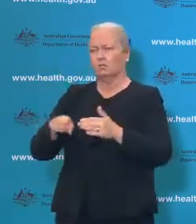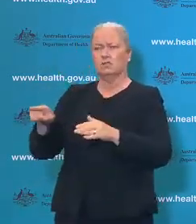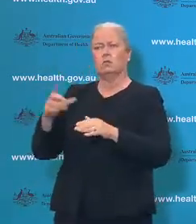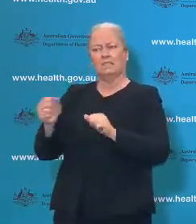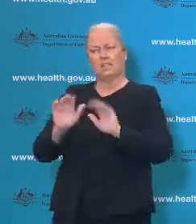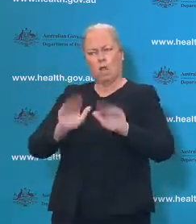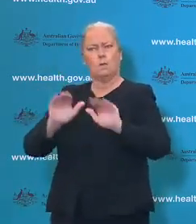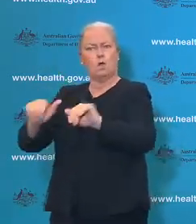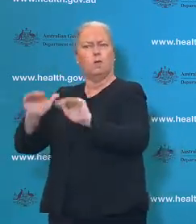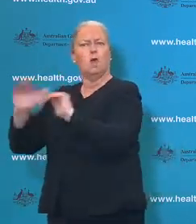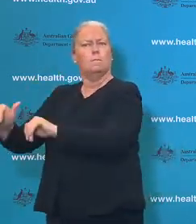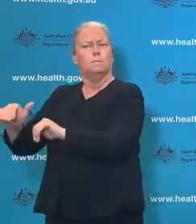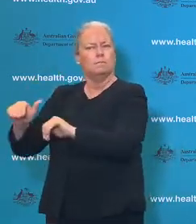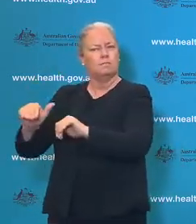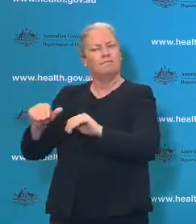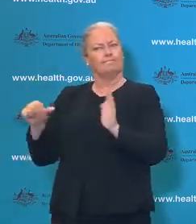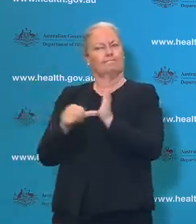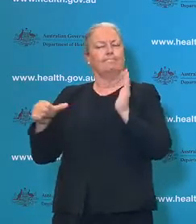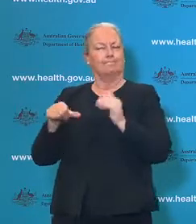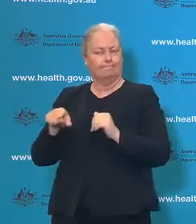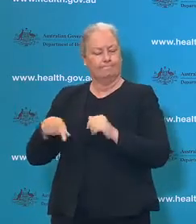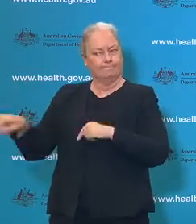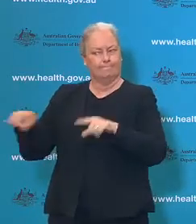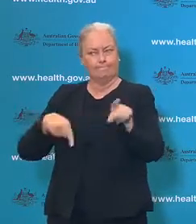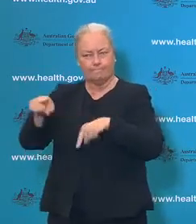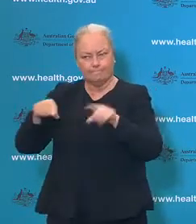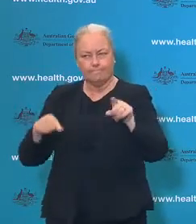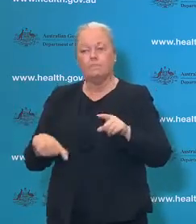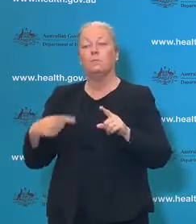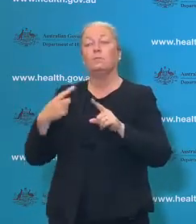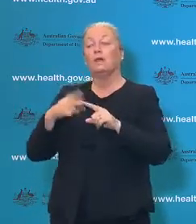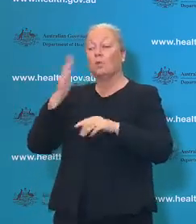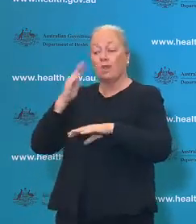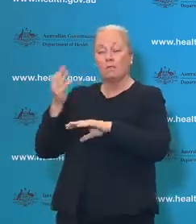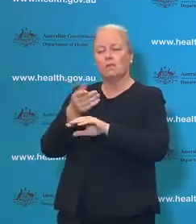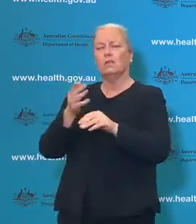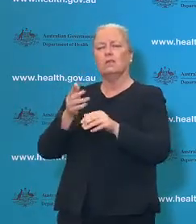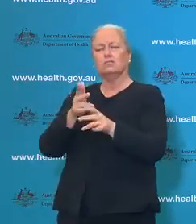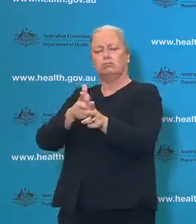capacity as required in relation to vehicle checkpoints. It's expected that